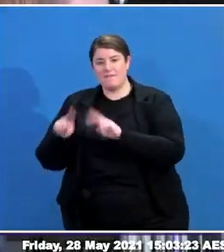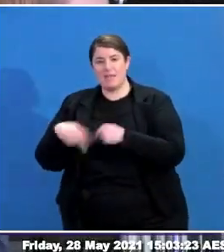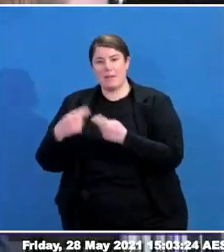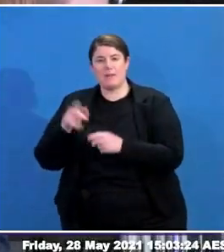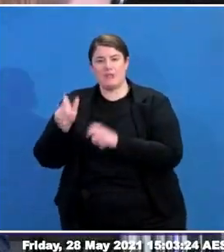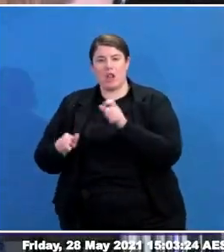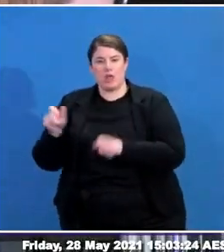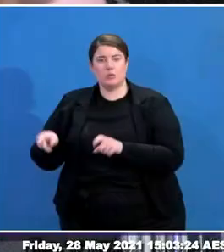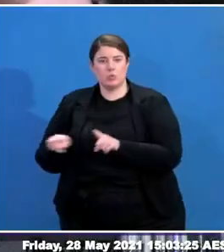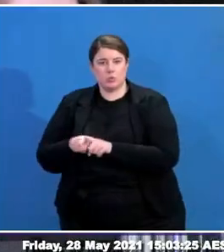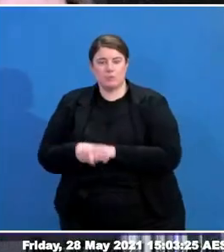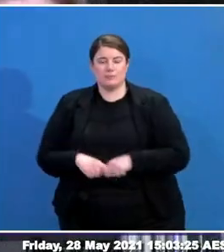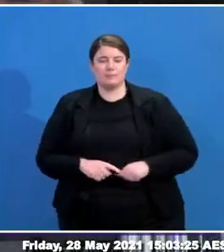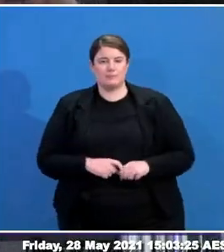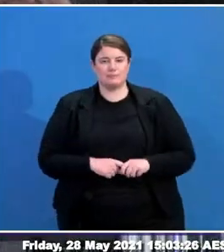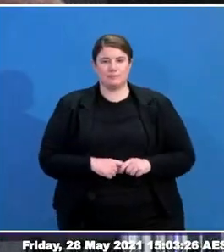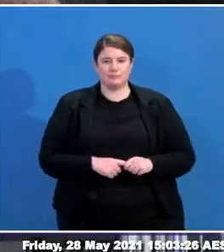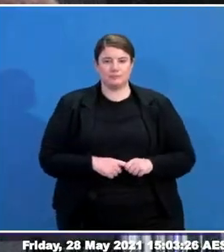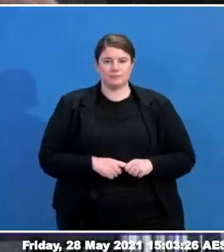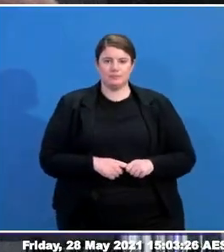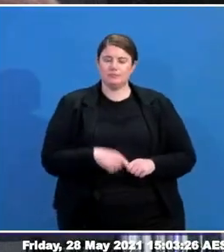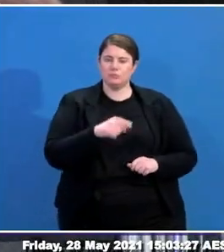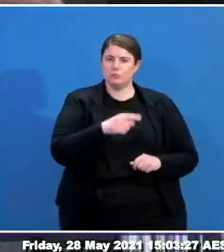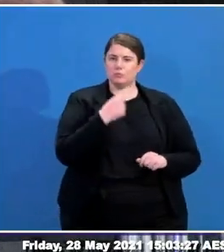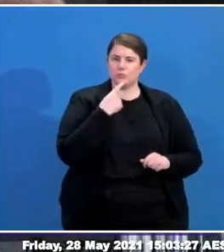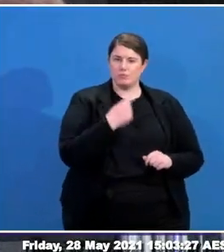Yes, you tell us that the auditor selected nine